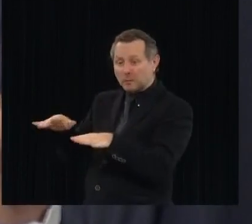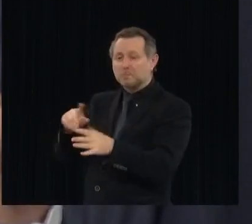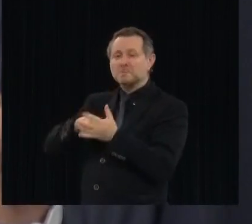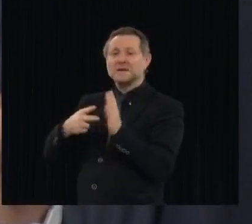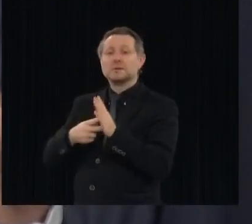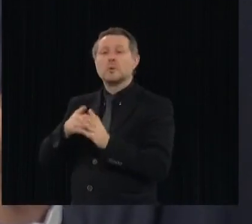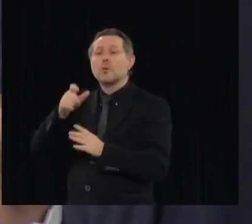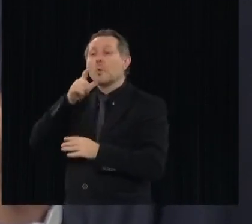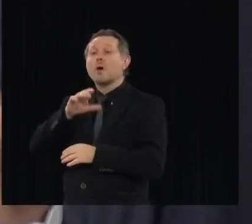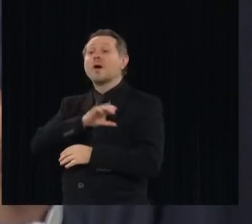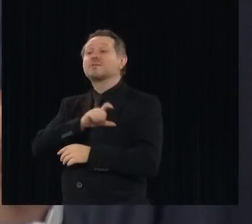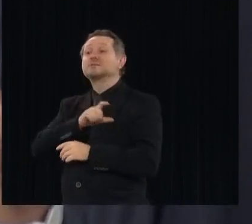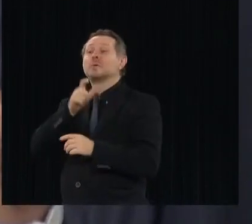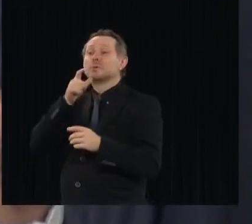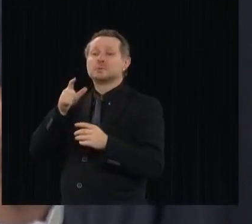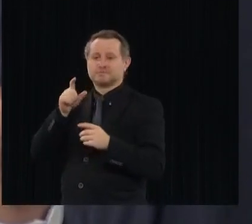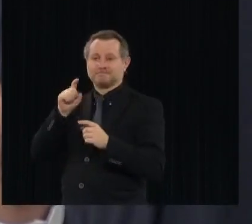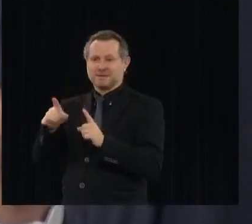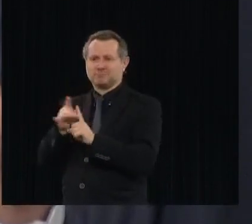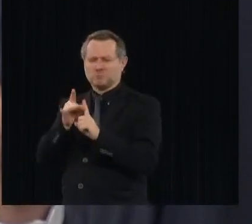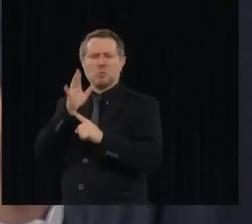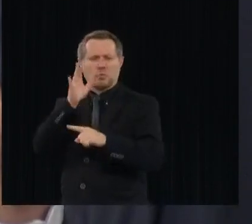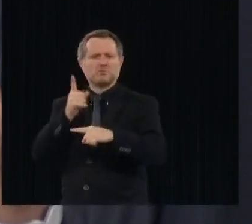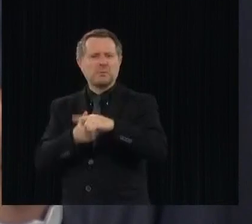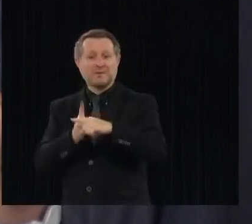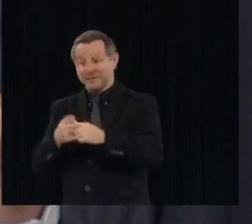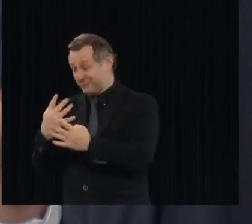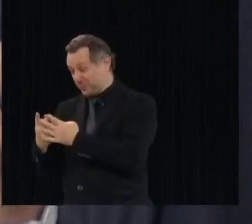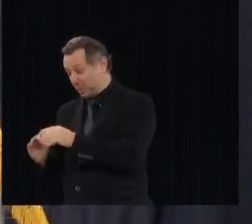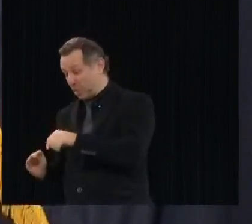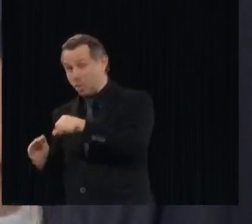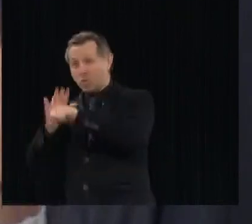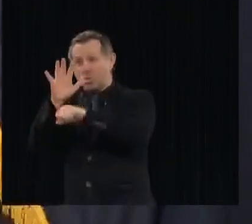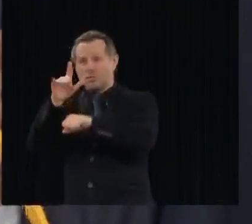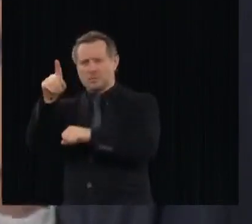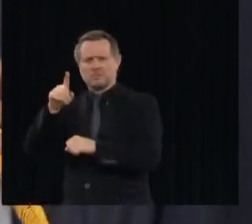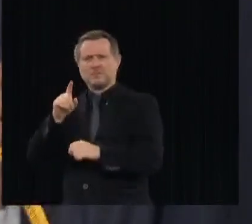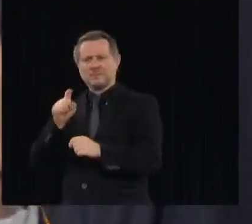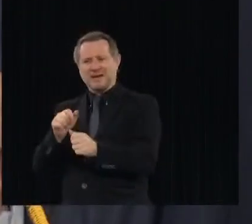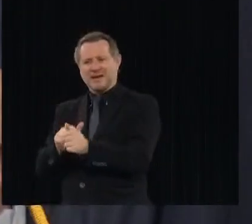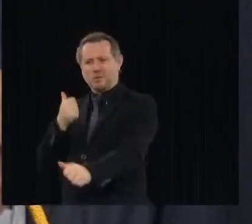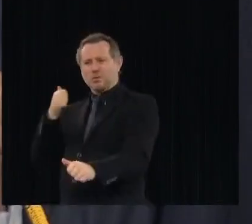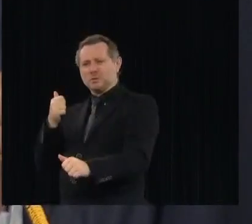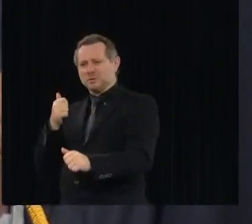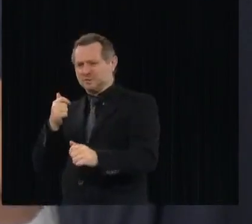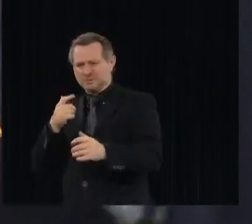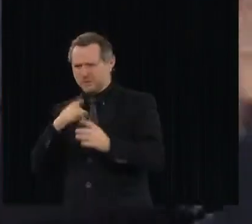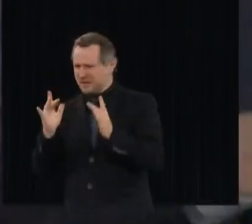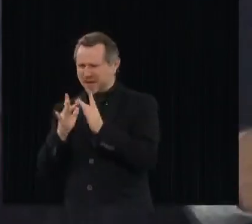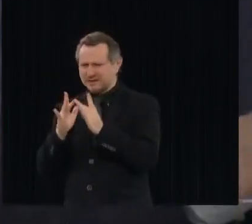IF YOU HAVE A PROBLEM IN A PRISON, YOU ARE GOING TO HAVE CORRECTION OFFICERS WHO TEST